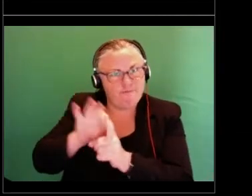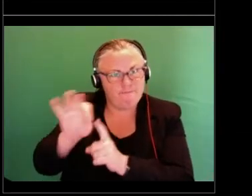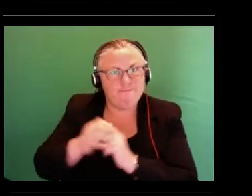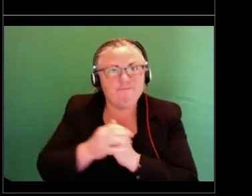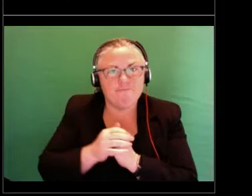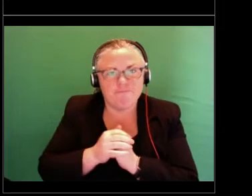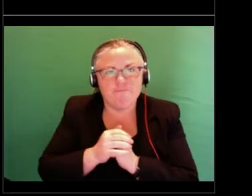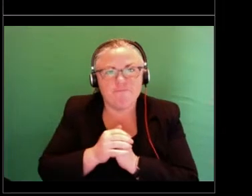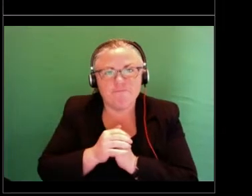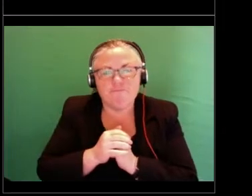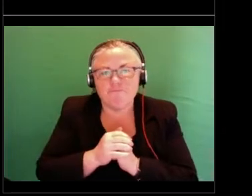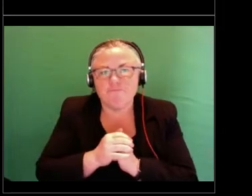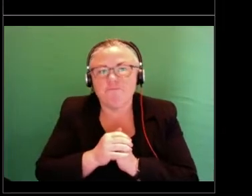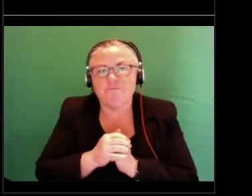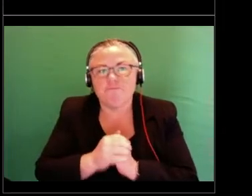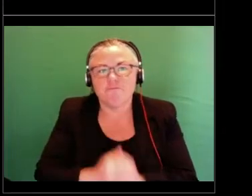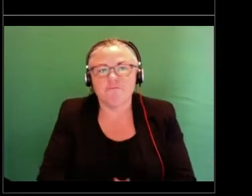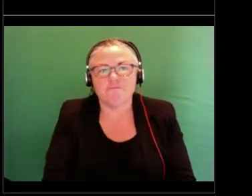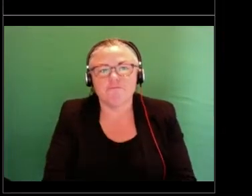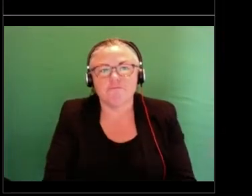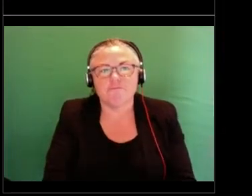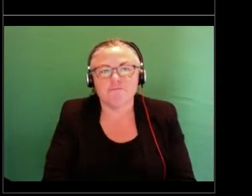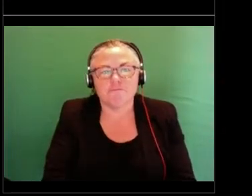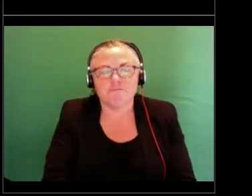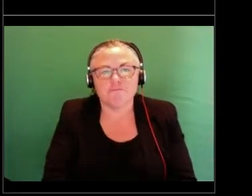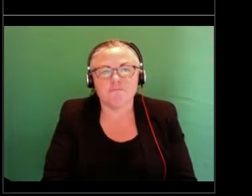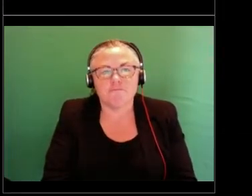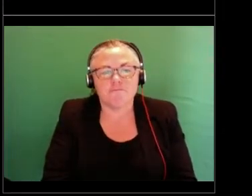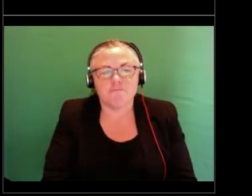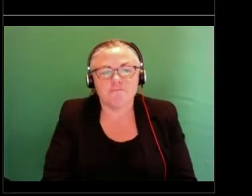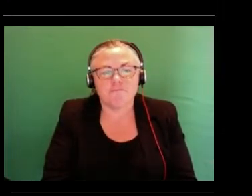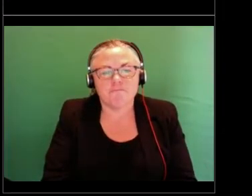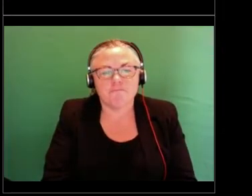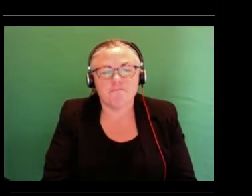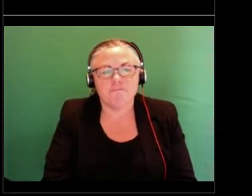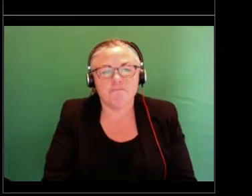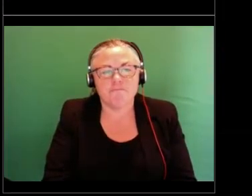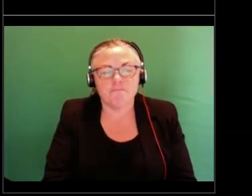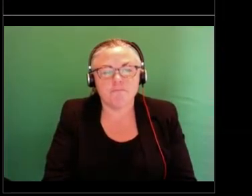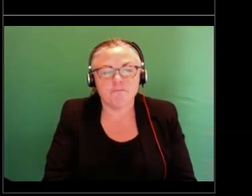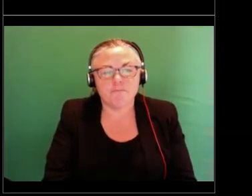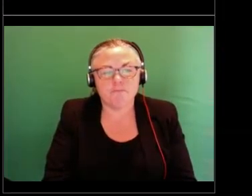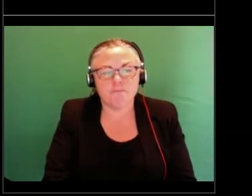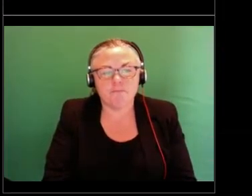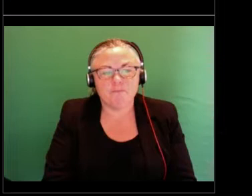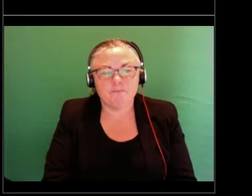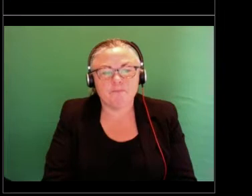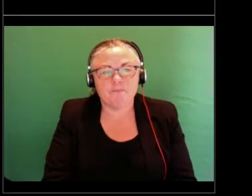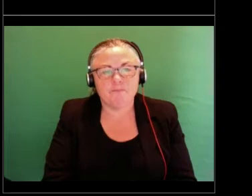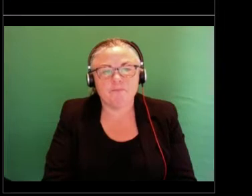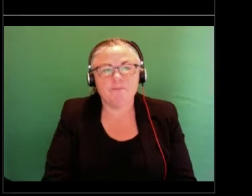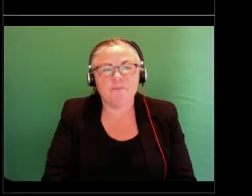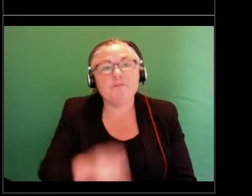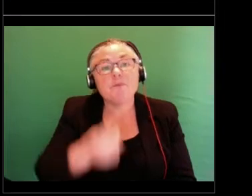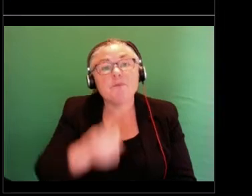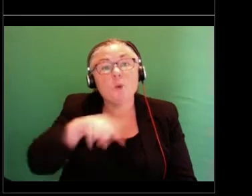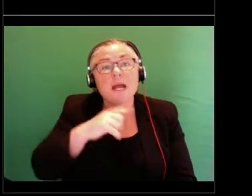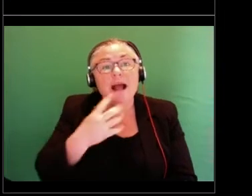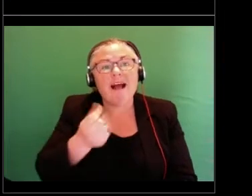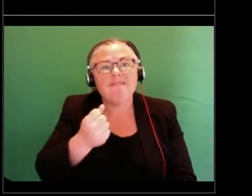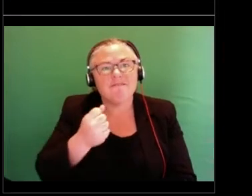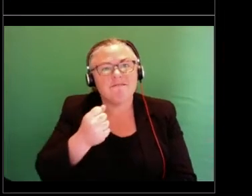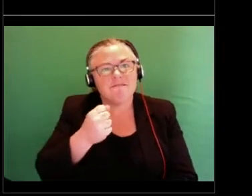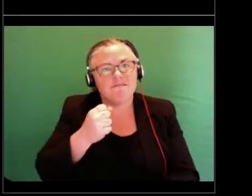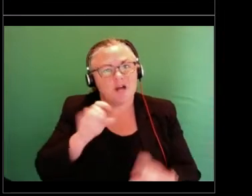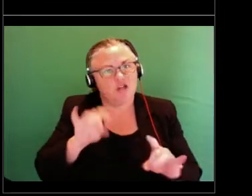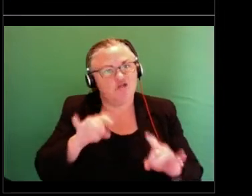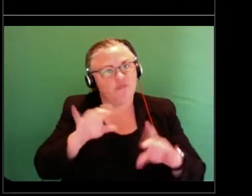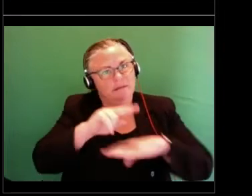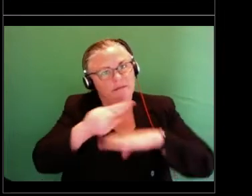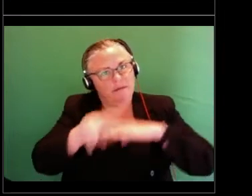that the parent has lowest their job, drained money from the bank and may be threats to